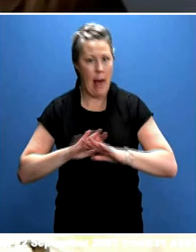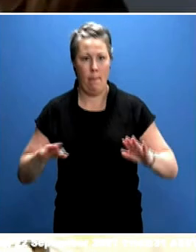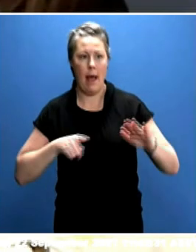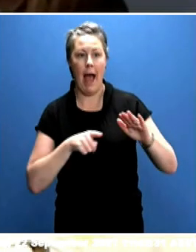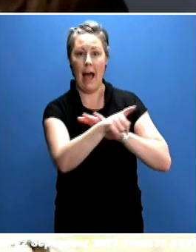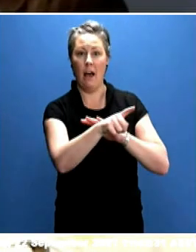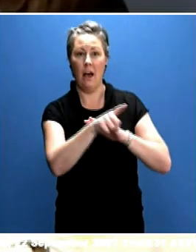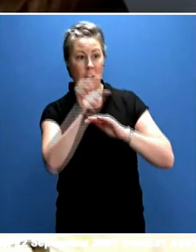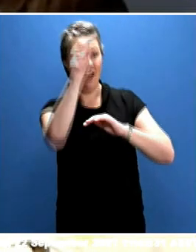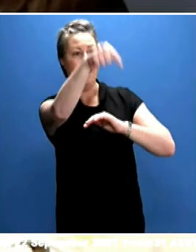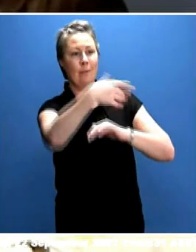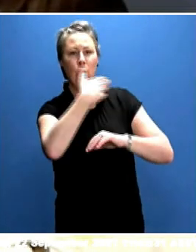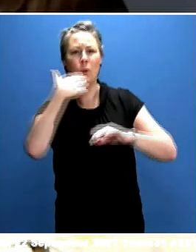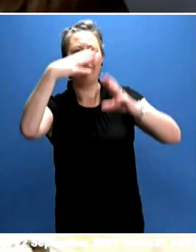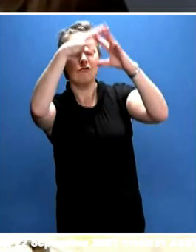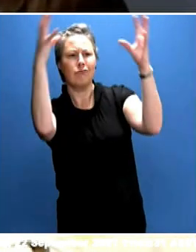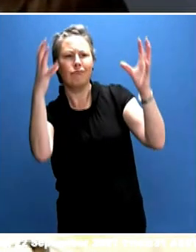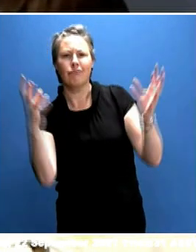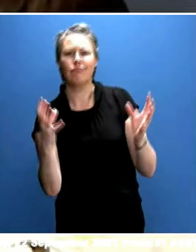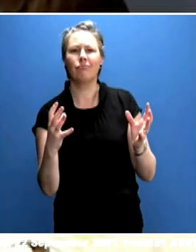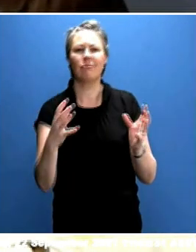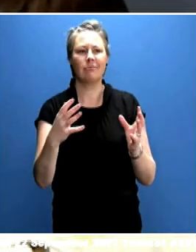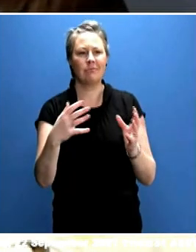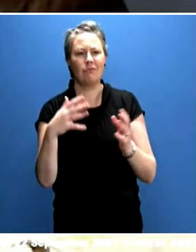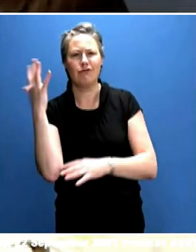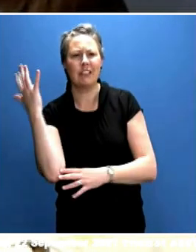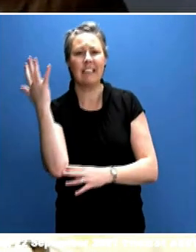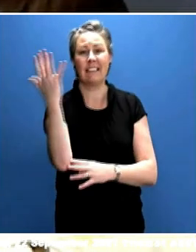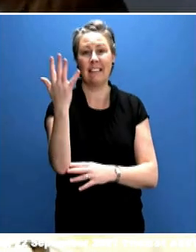quite beautiful bushland in the Perth hinterland, the kids who are there don't